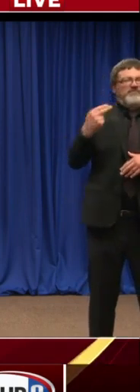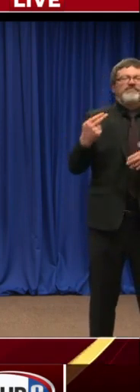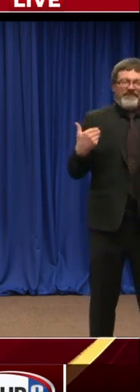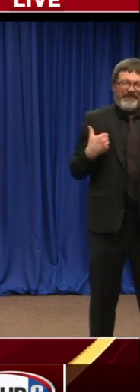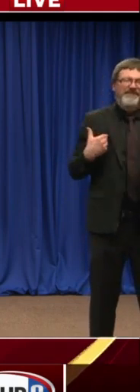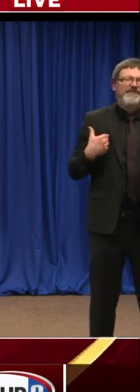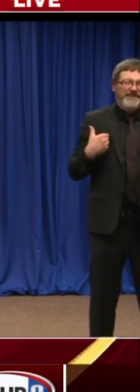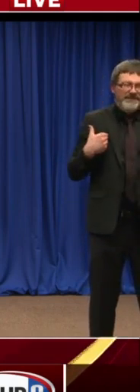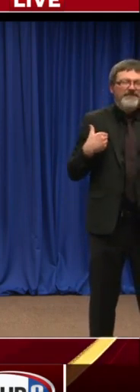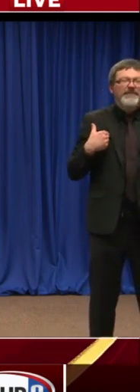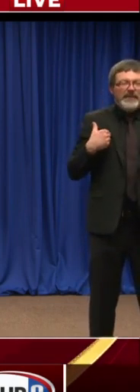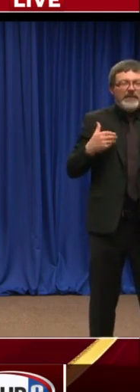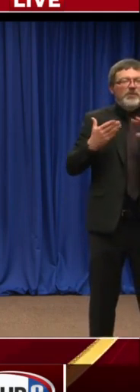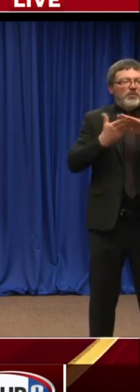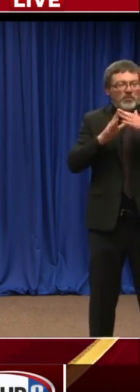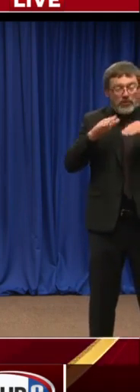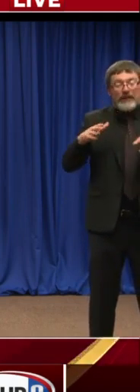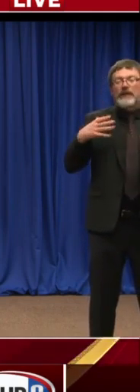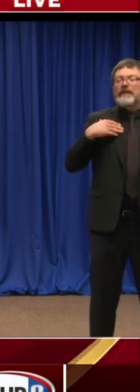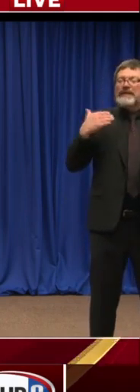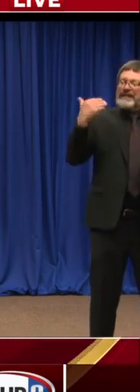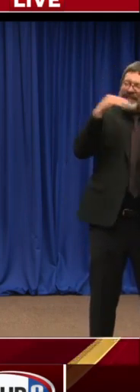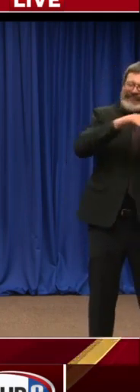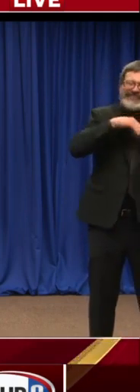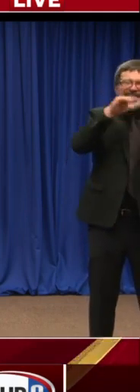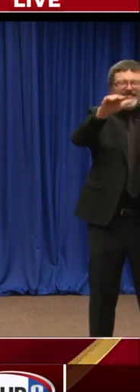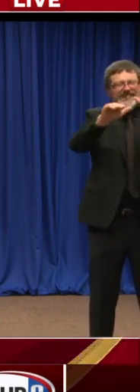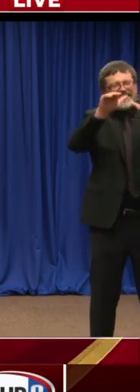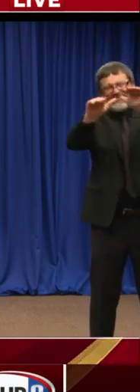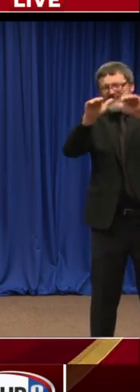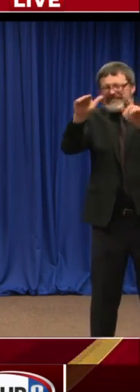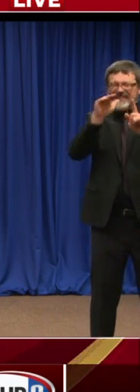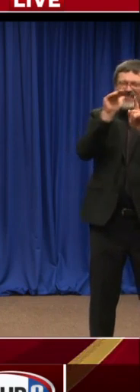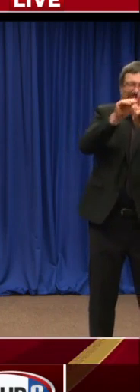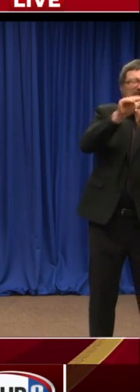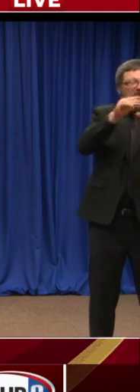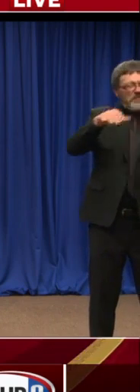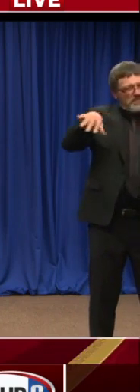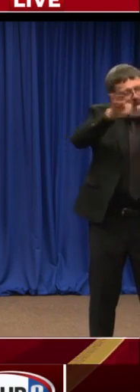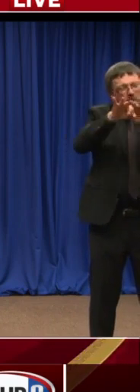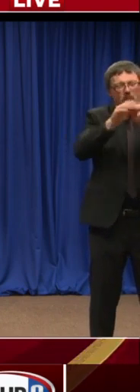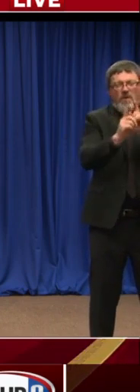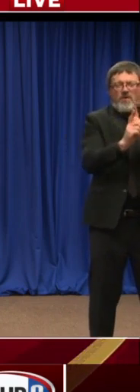AND SO WE URGE PEOPLE TO HEED THE RECOMMENDATIONS IN THE PRECAUTIONS FOR SOCIAL DISTANCING.